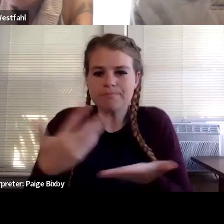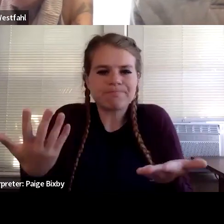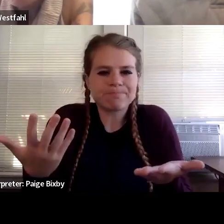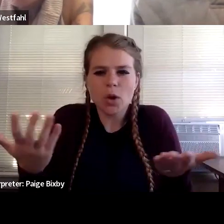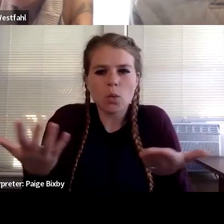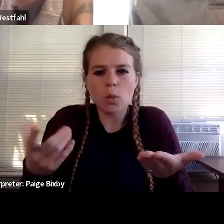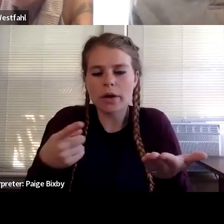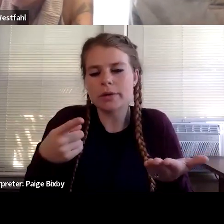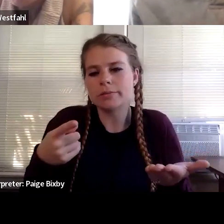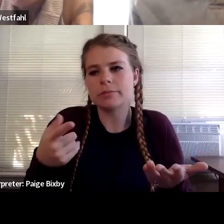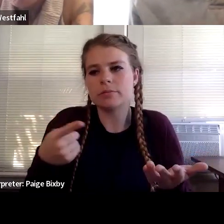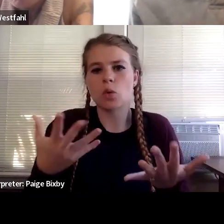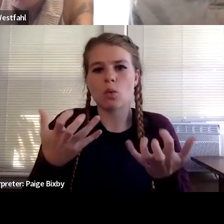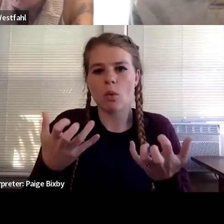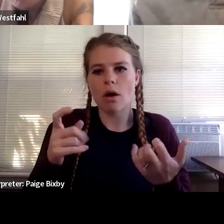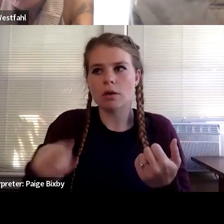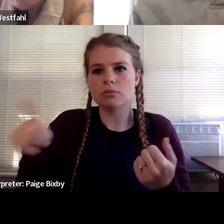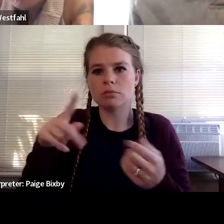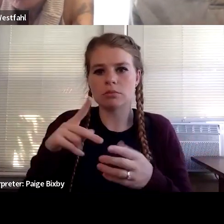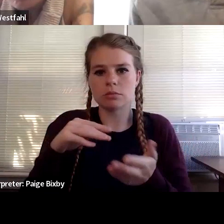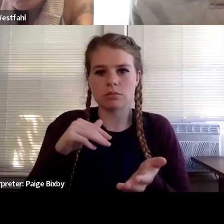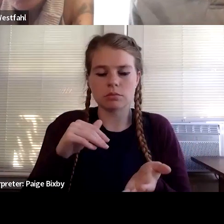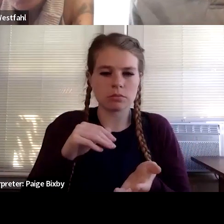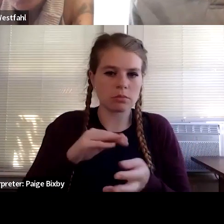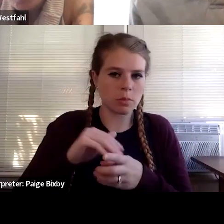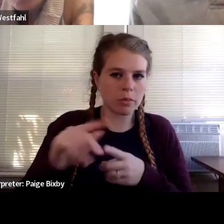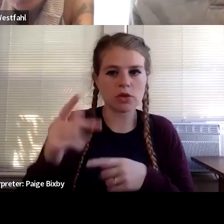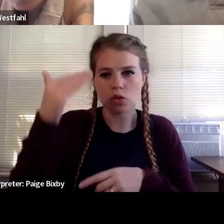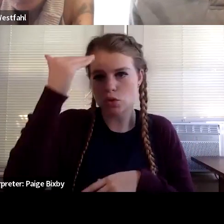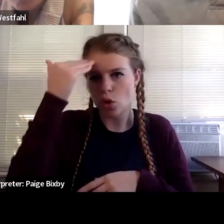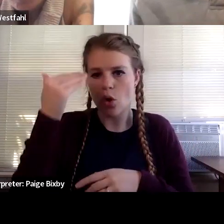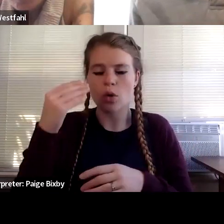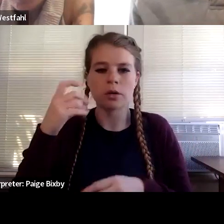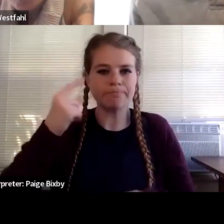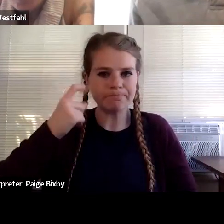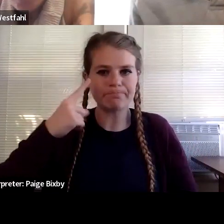that you would want those people to be taught and to know about xylazine and supporting people who are using?